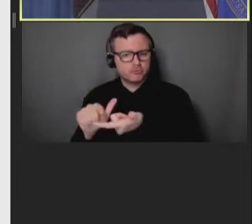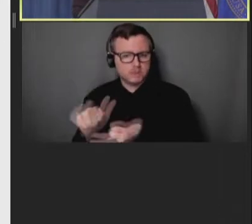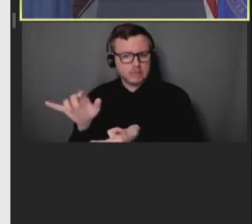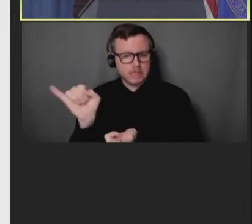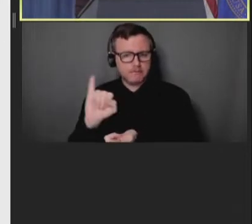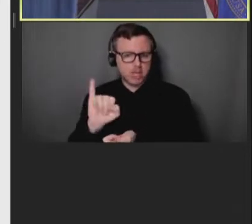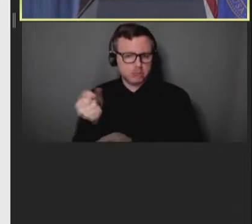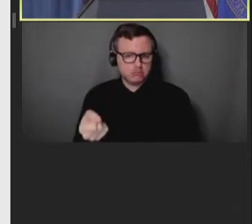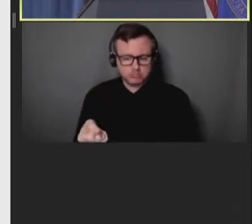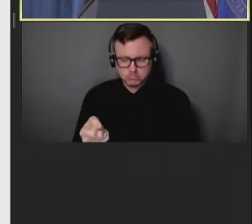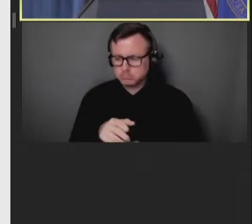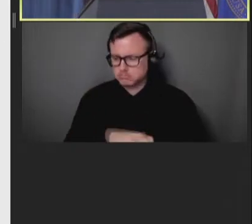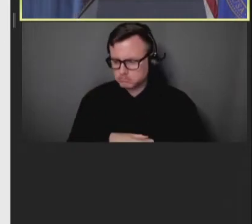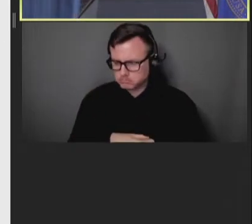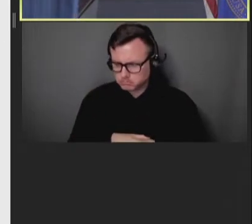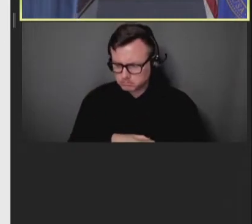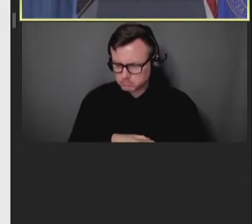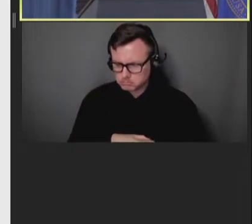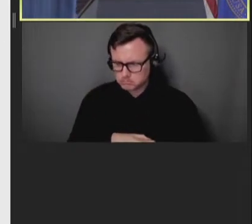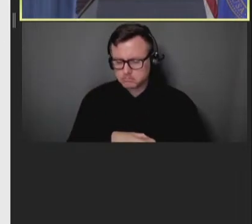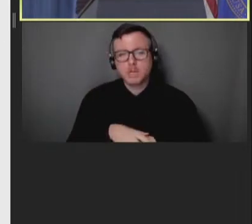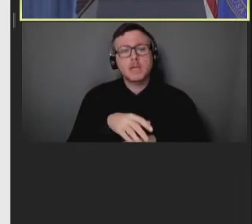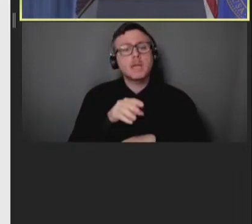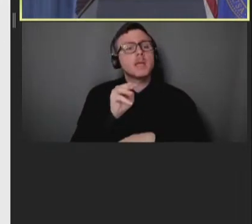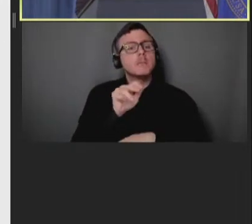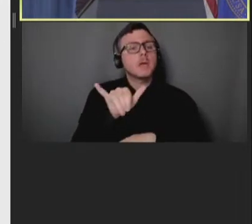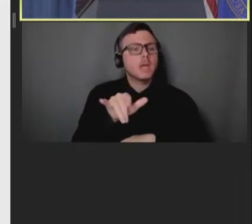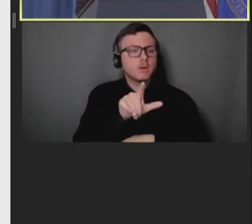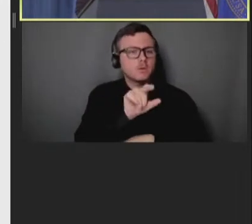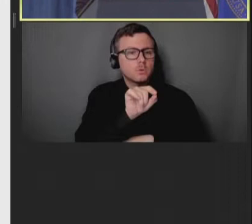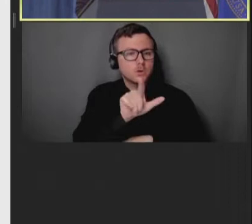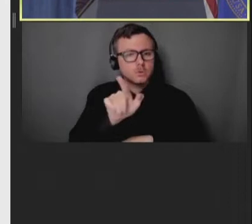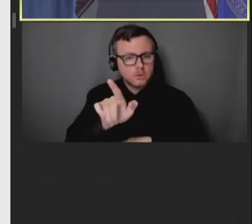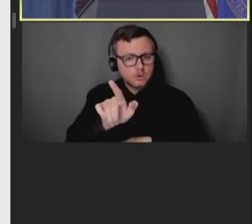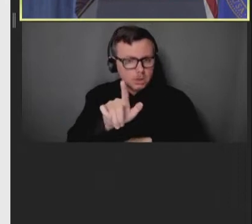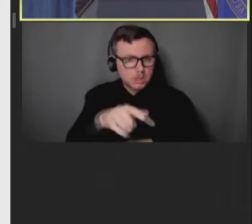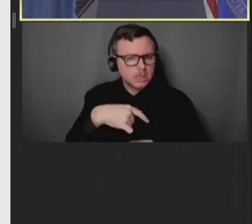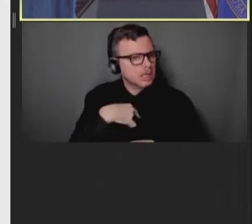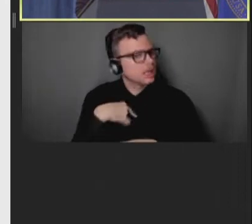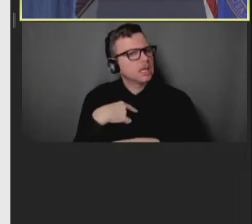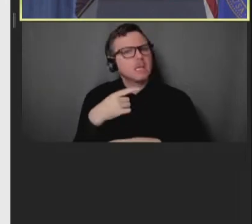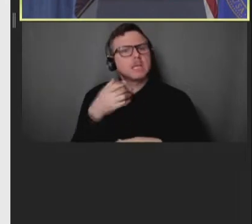And so, by May of 2021, we ramped up tapping into the VTU system,